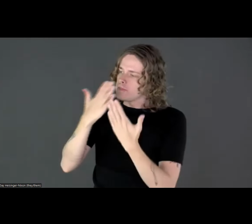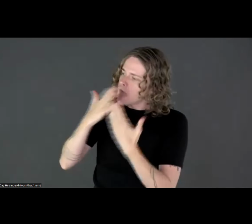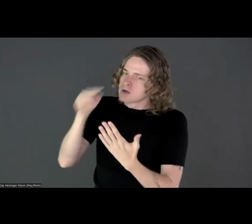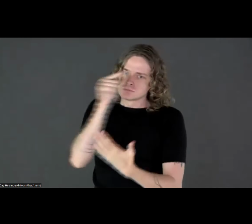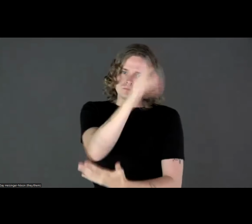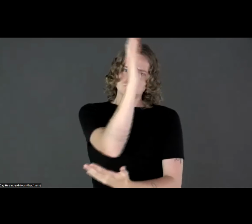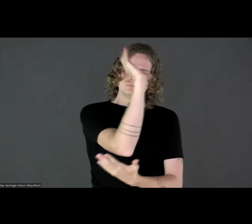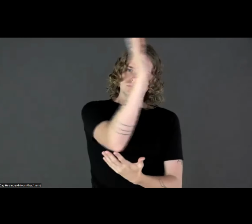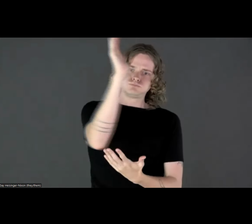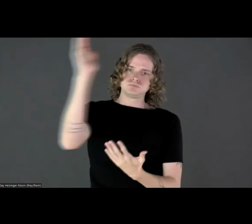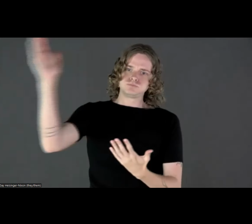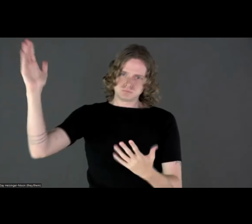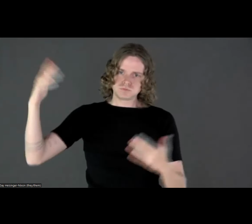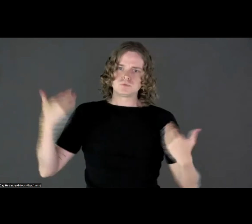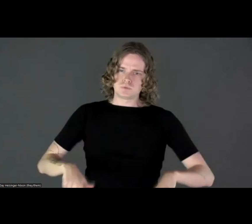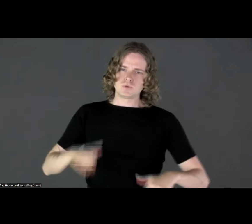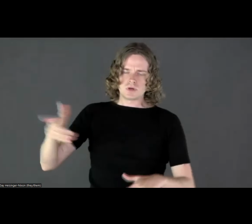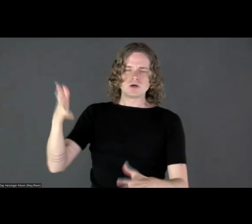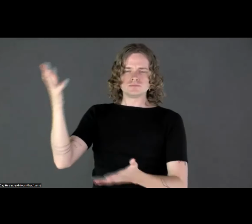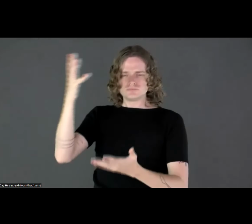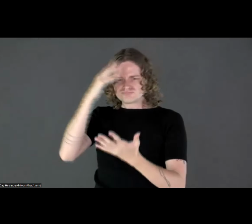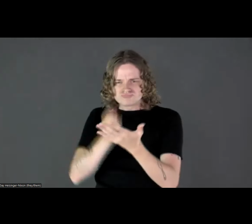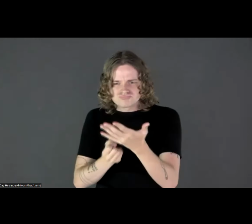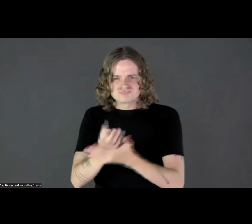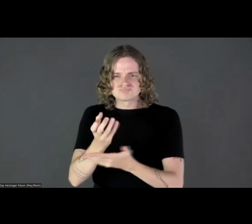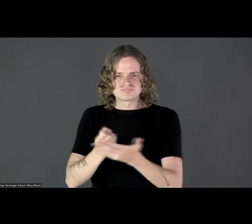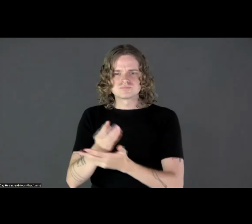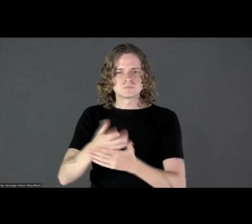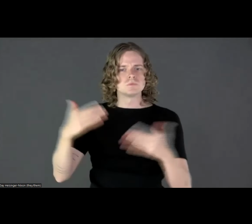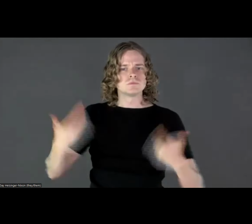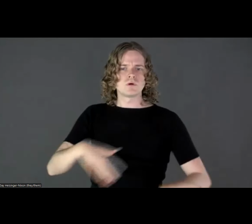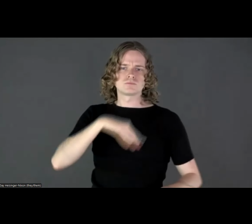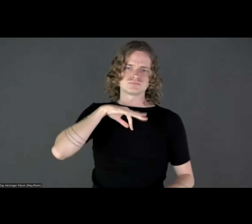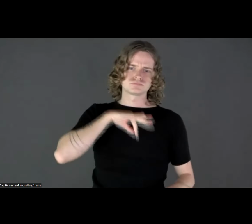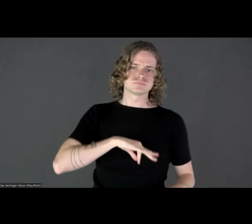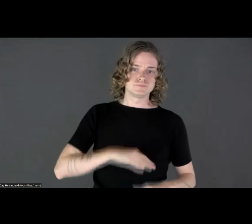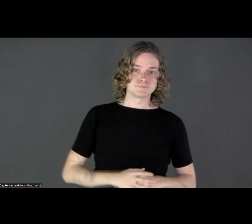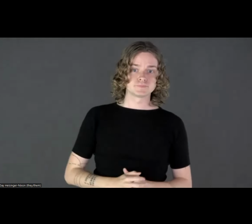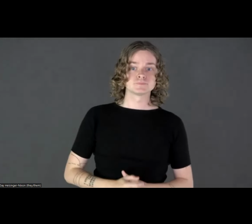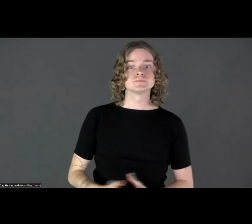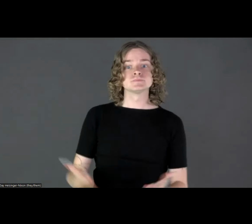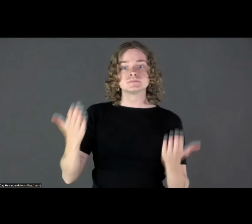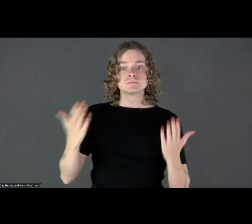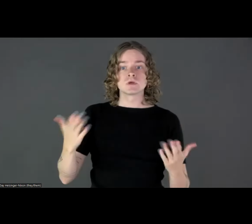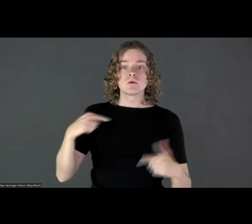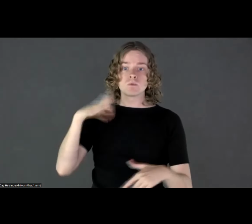So without further ado, I'm going now to hand over to Nadia Hadad from the European